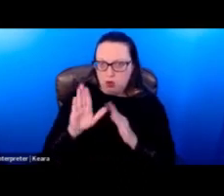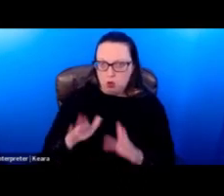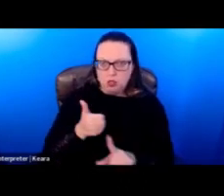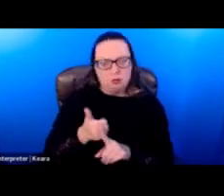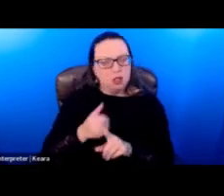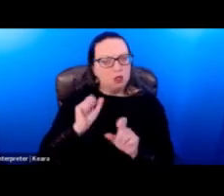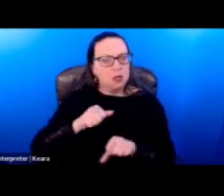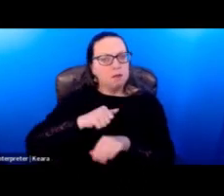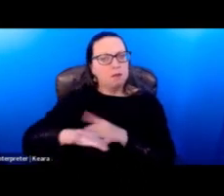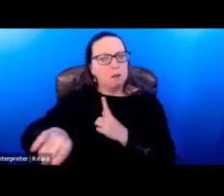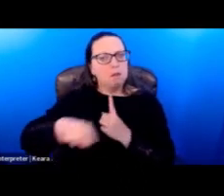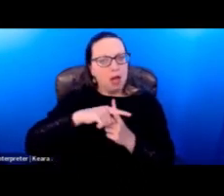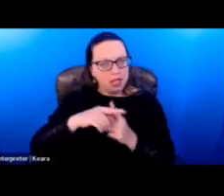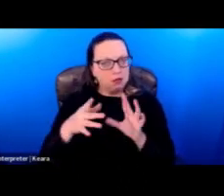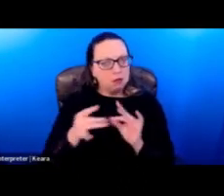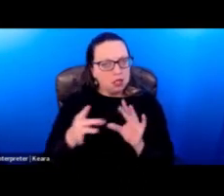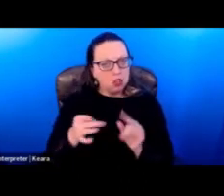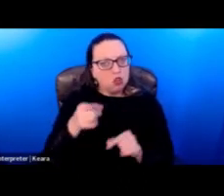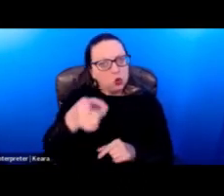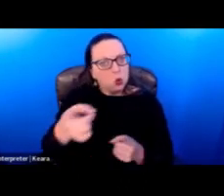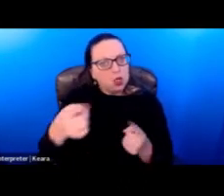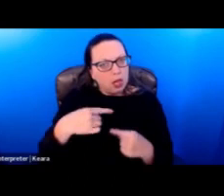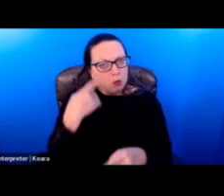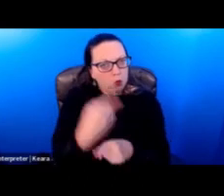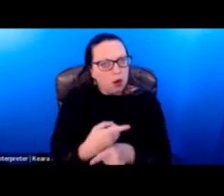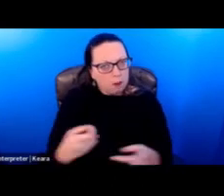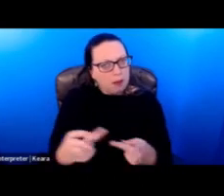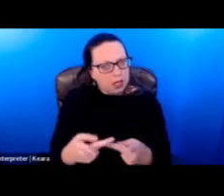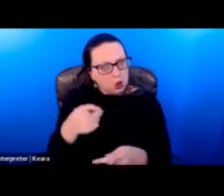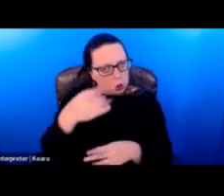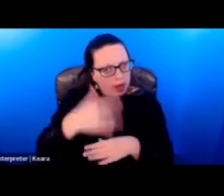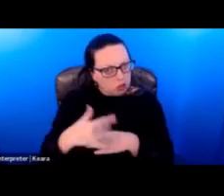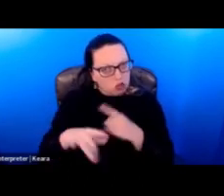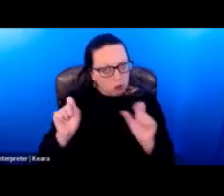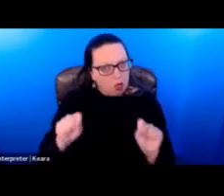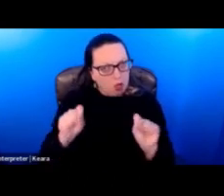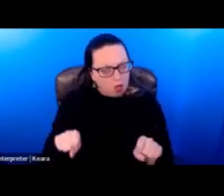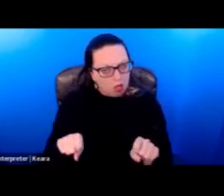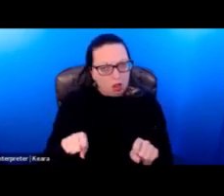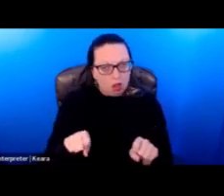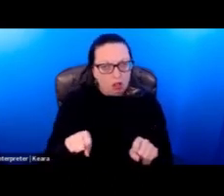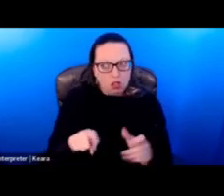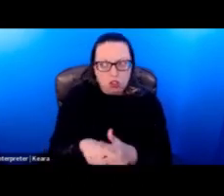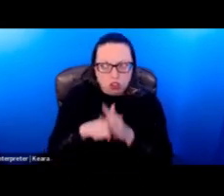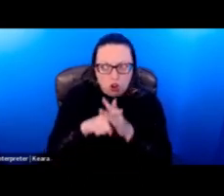message, you came to the right place, you're eligible, we're going to start talking about how we can help you that's extremely